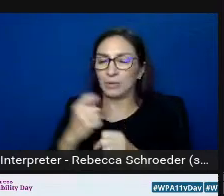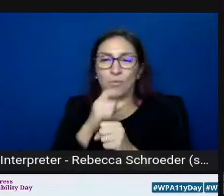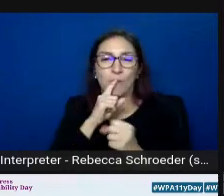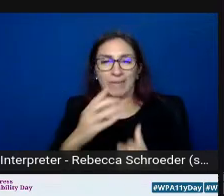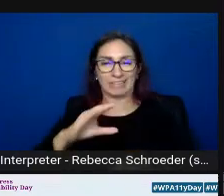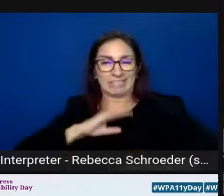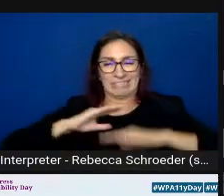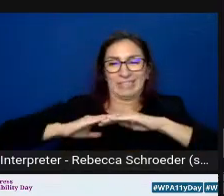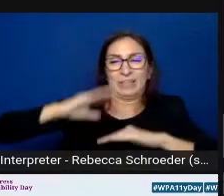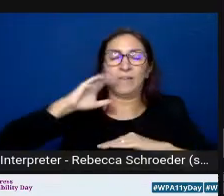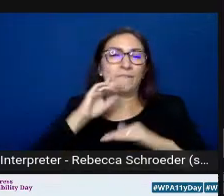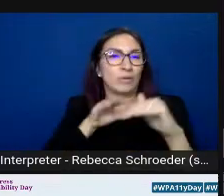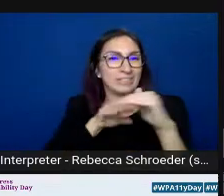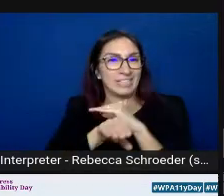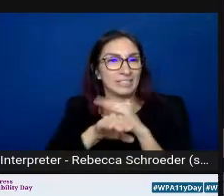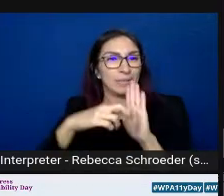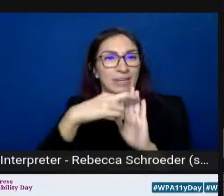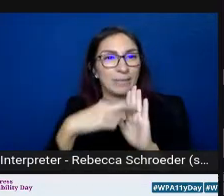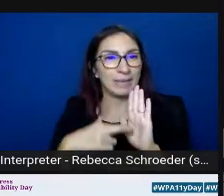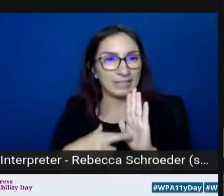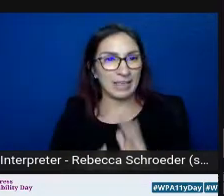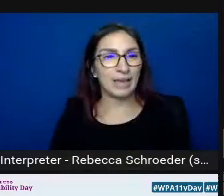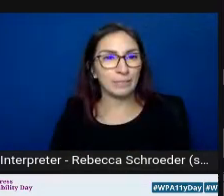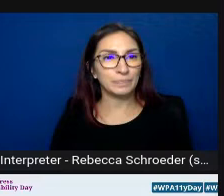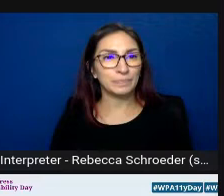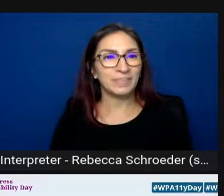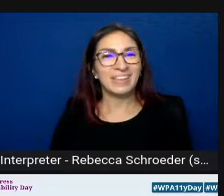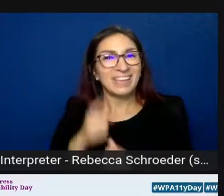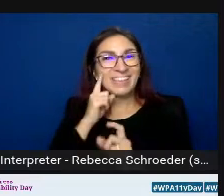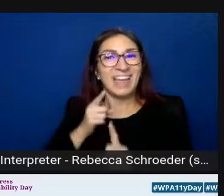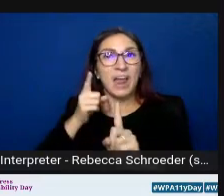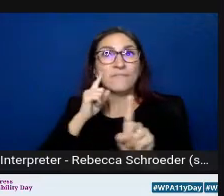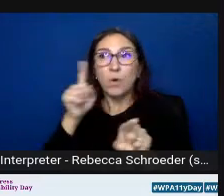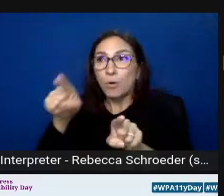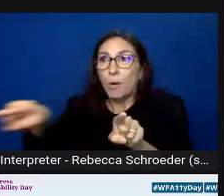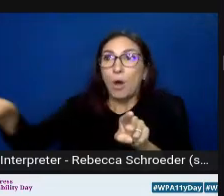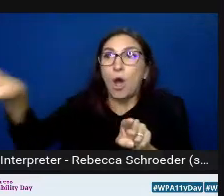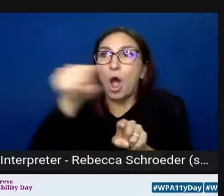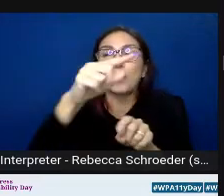Then build for the end user's needs and not for the needs of developers and designers.